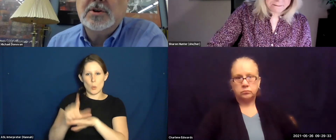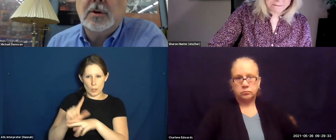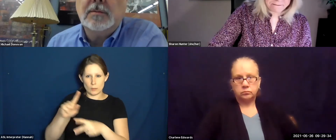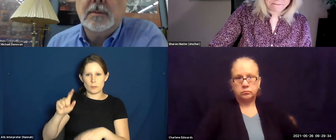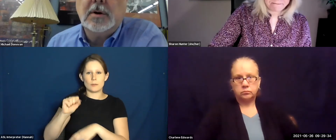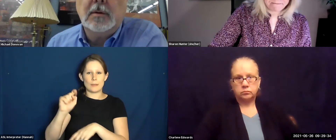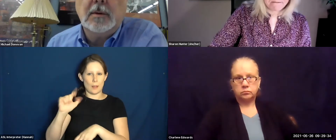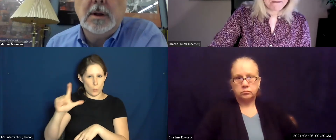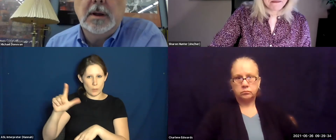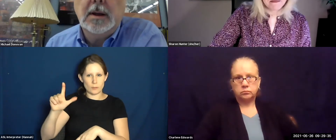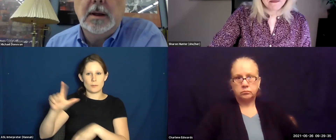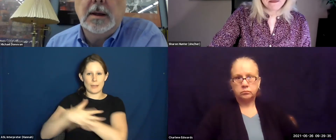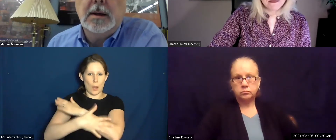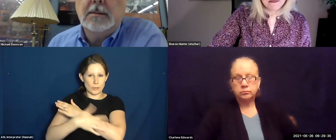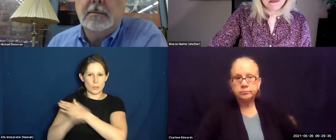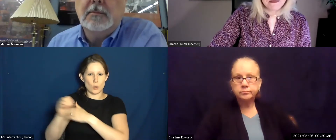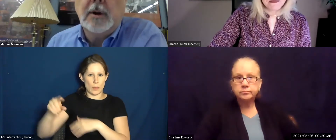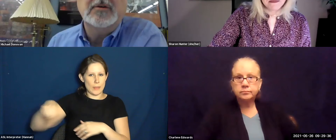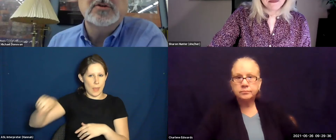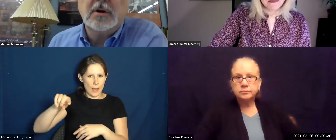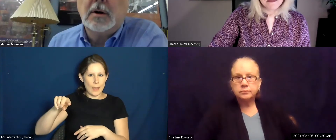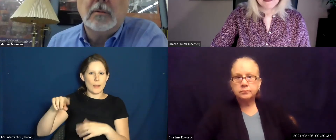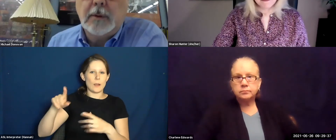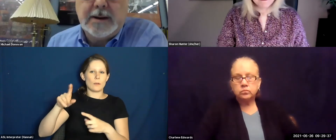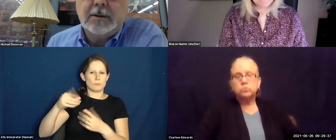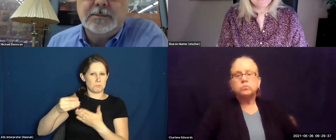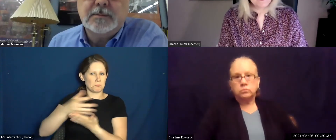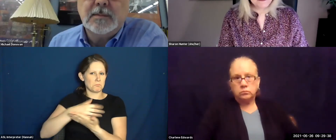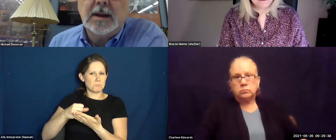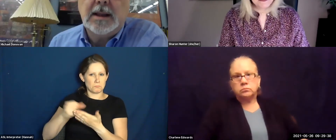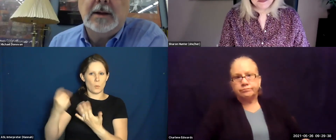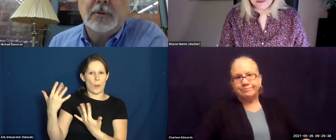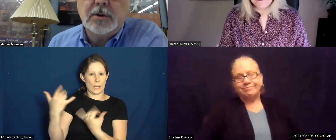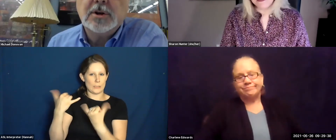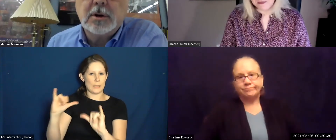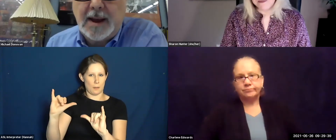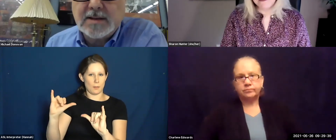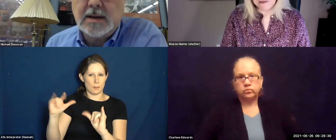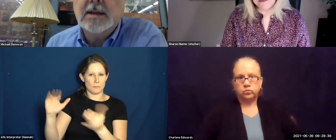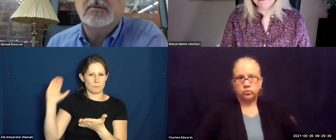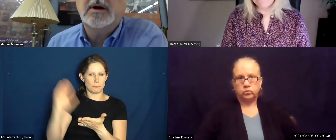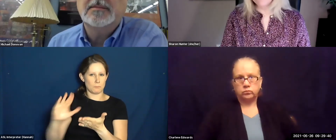so they're, their revenues are way down. They reduced their capacity as well.